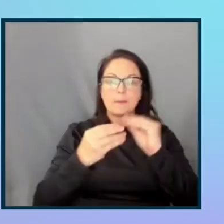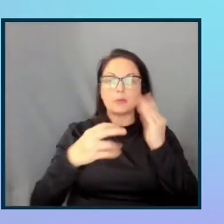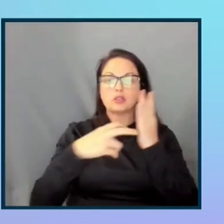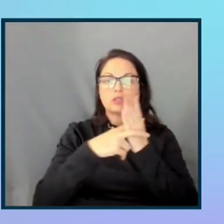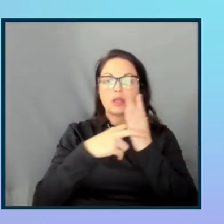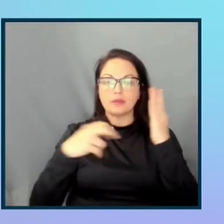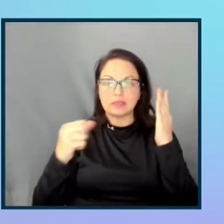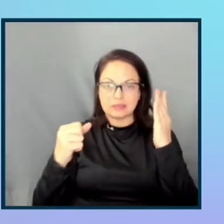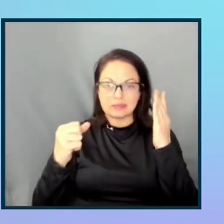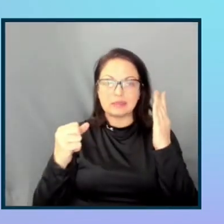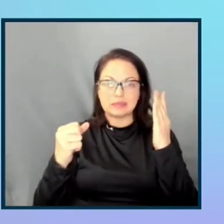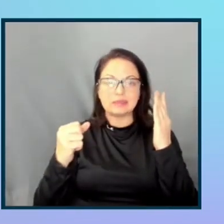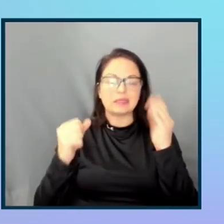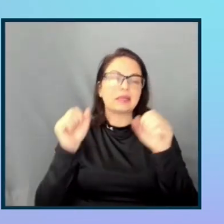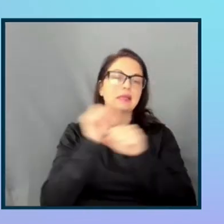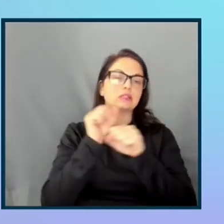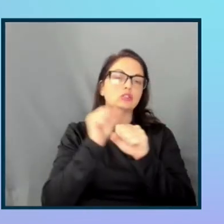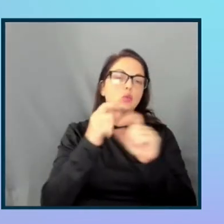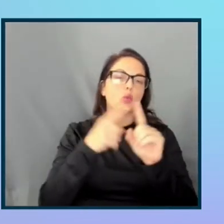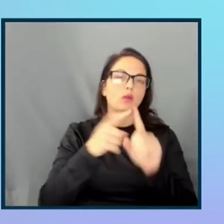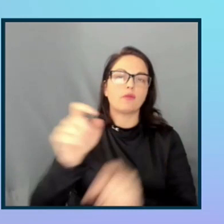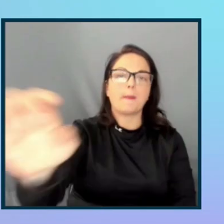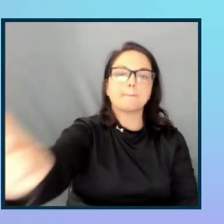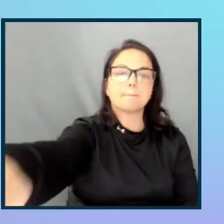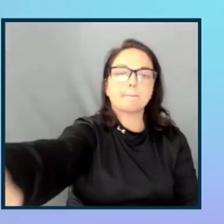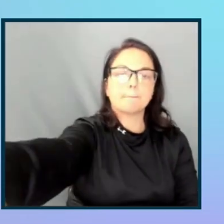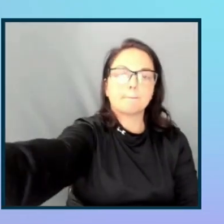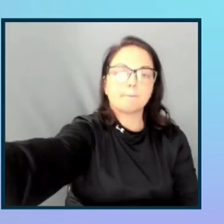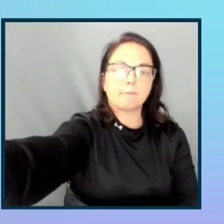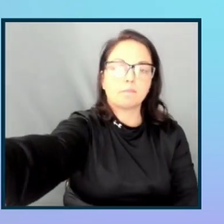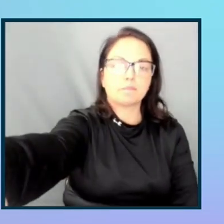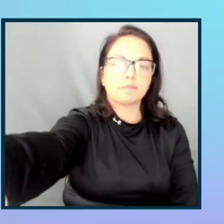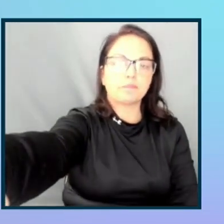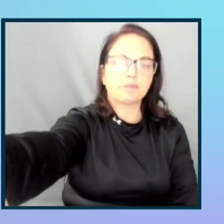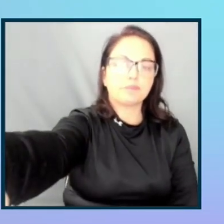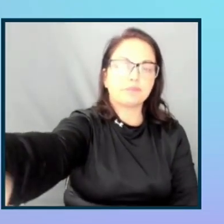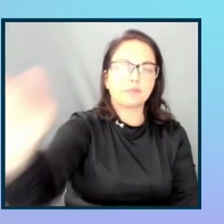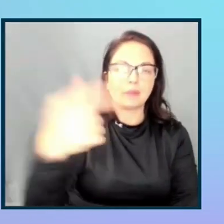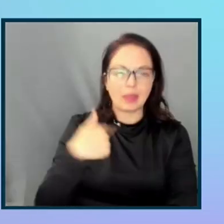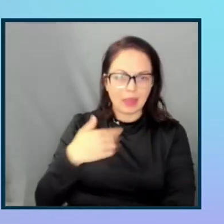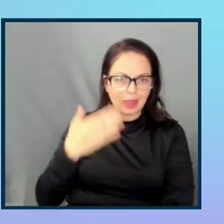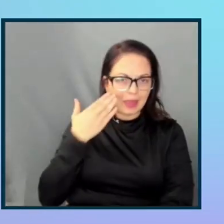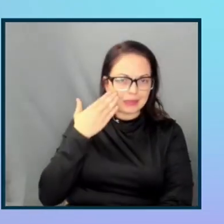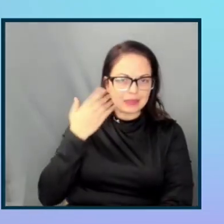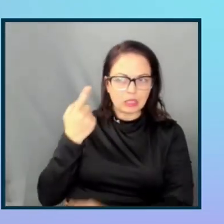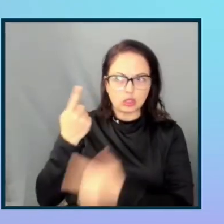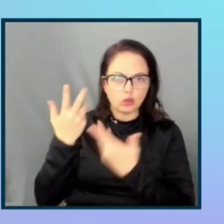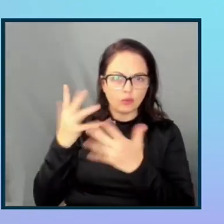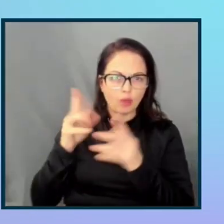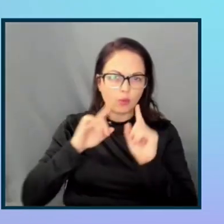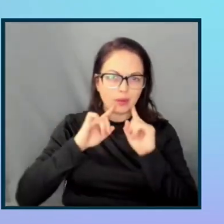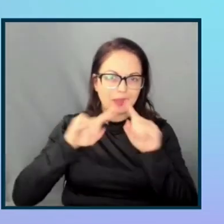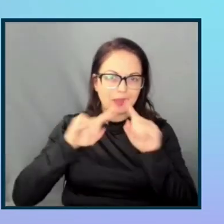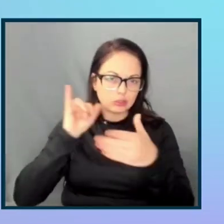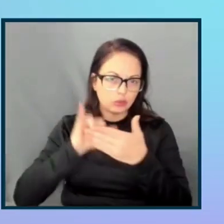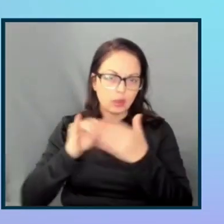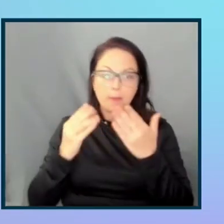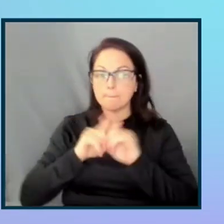I think this is kind of thematic. You've sort of answered that already, but if you wanna take a crack at it. It's kind of inverse to the one